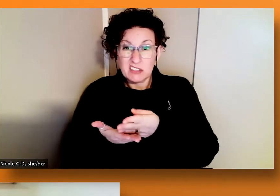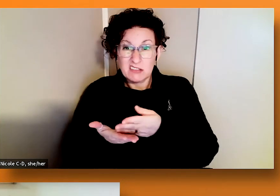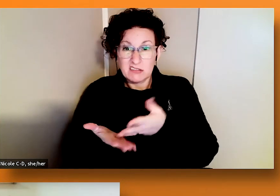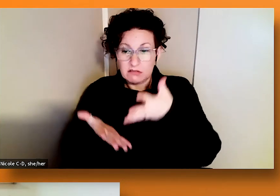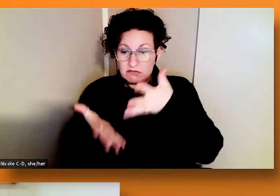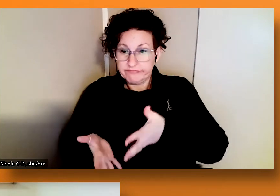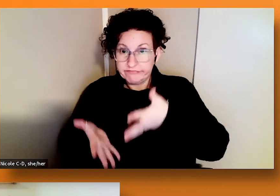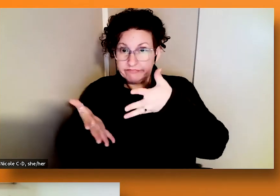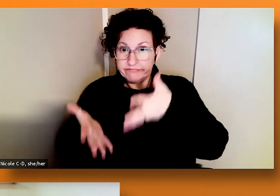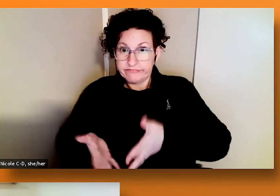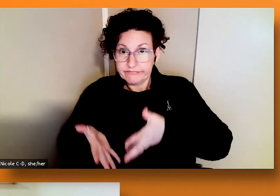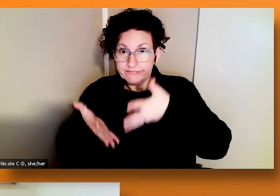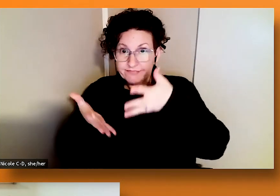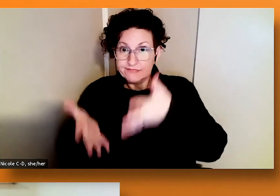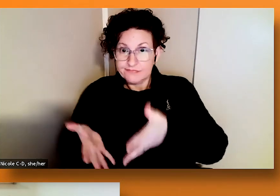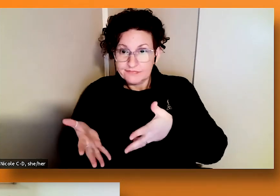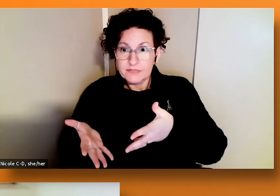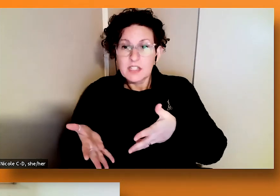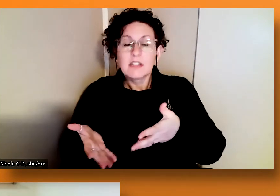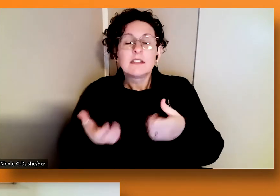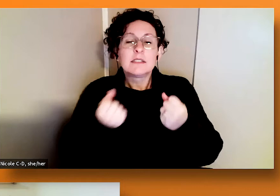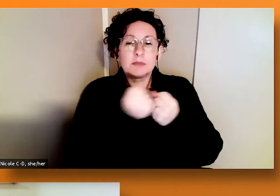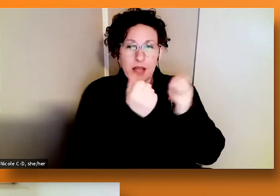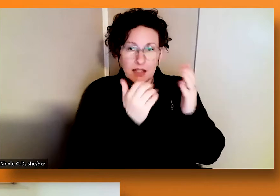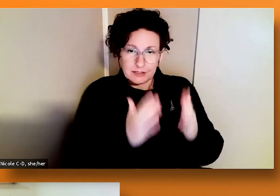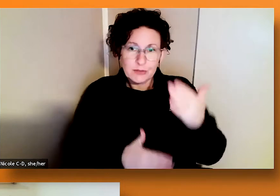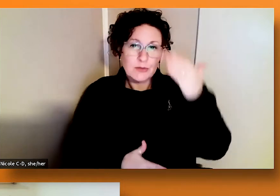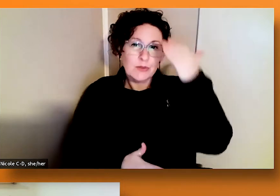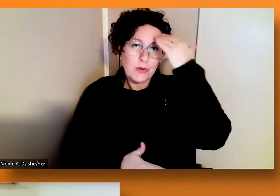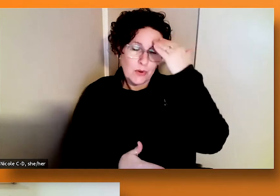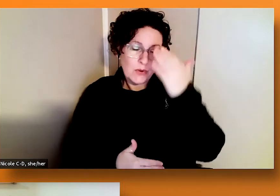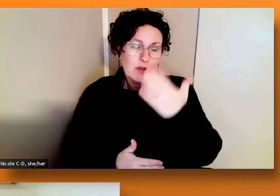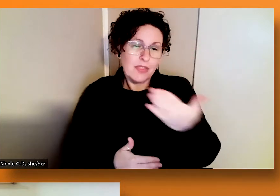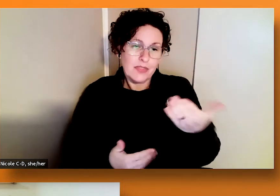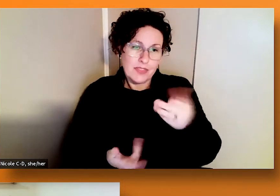And therefore your spending plan will be a little off. So the sponsors are well aware that things change,